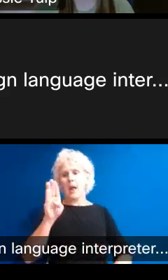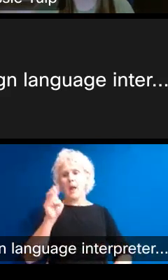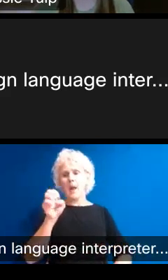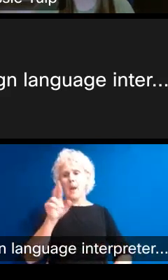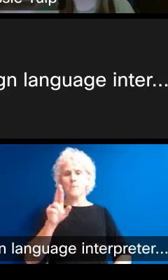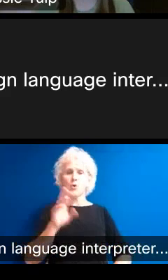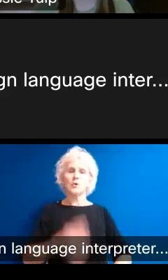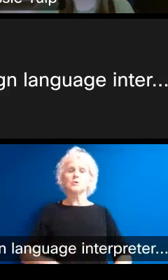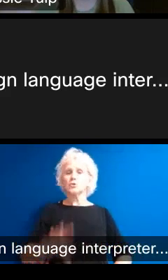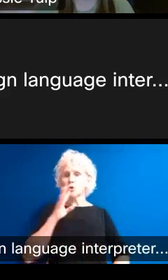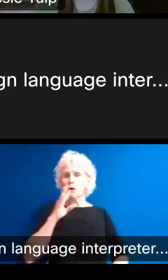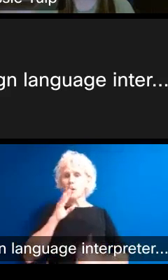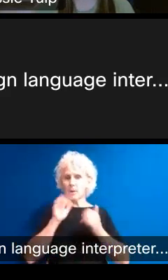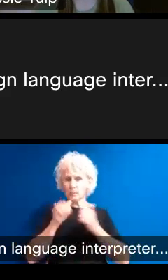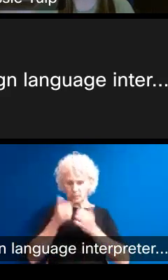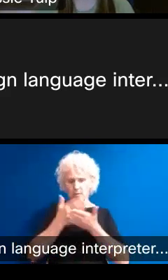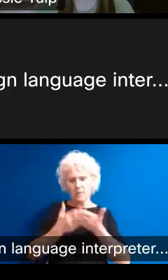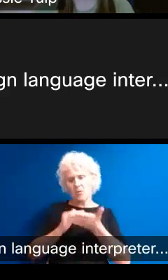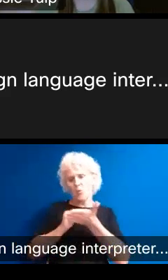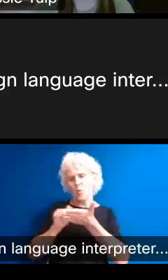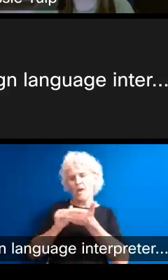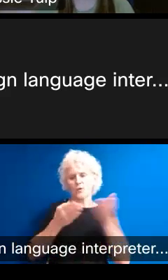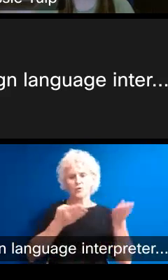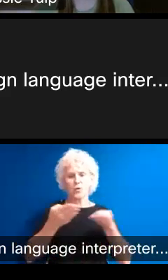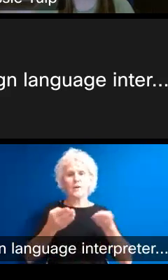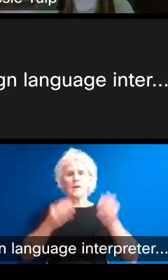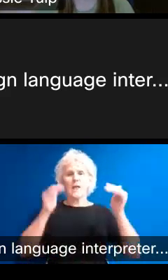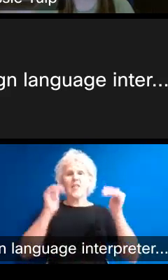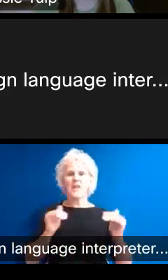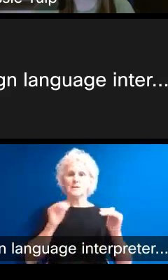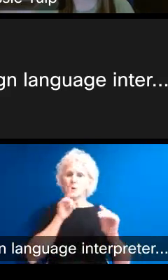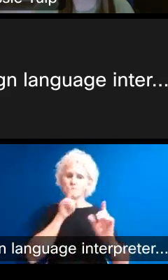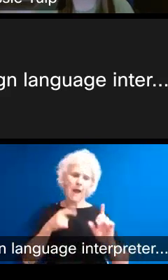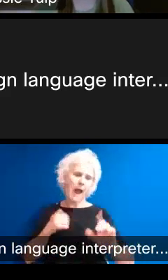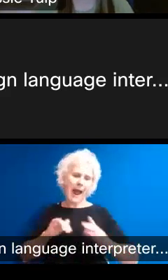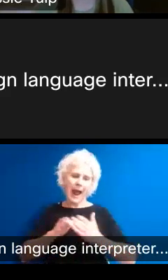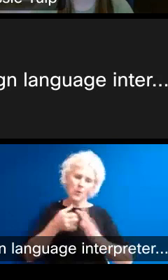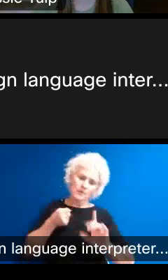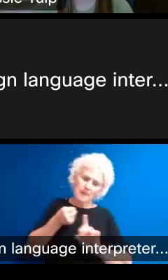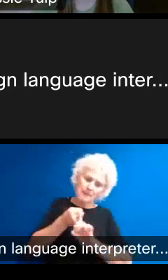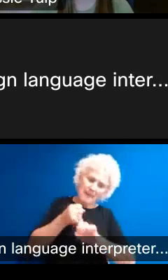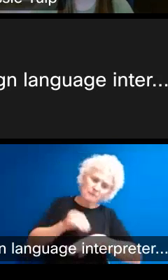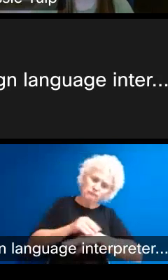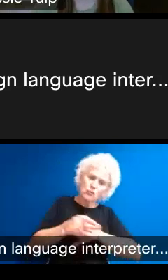of those waiver services and the scope of those impacting children at risk of or in foster care.